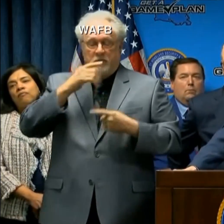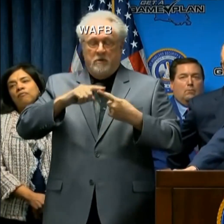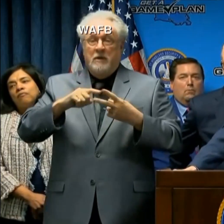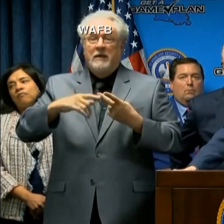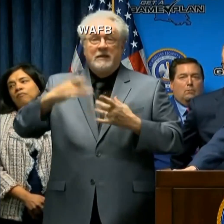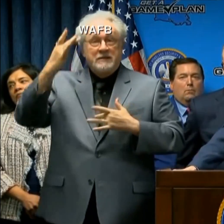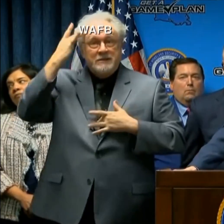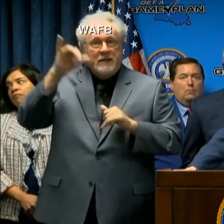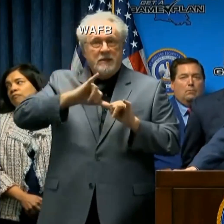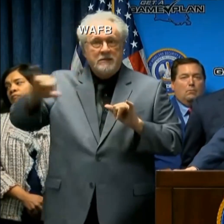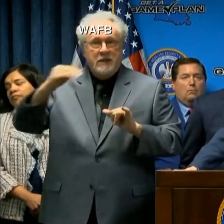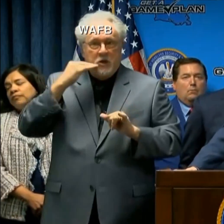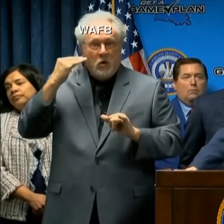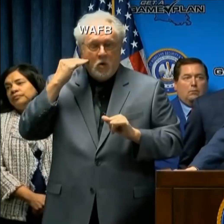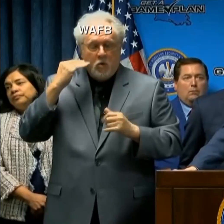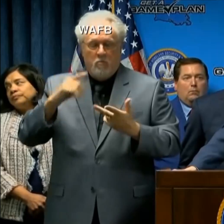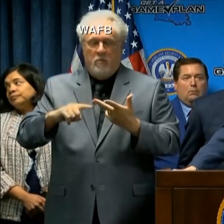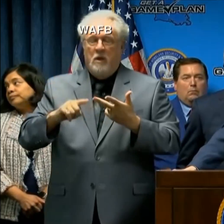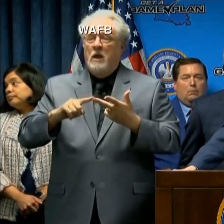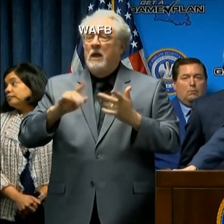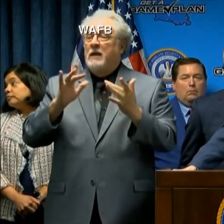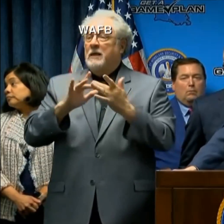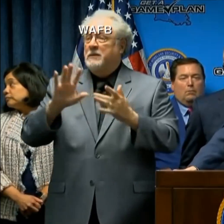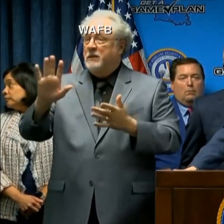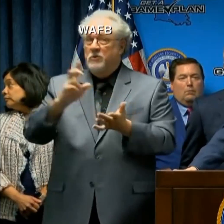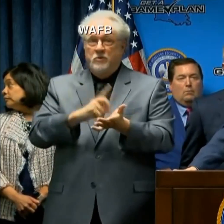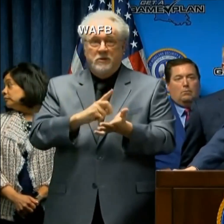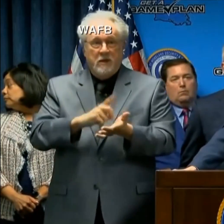home contacting your health care providers where they will talk you